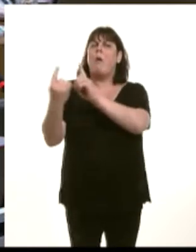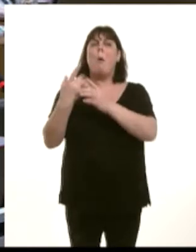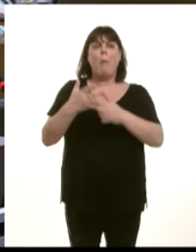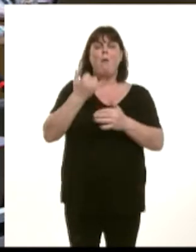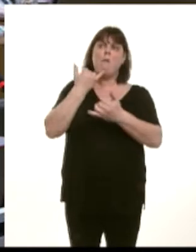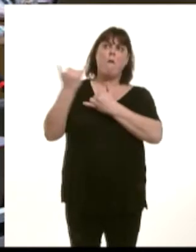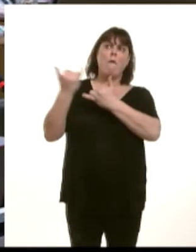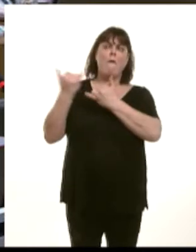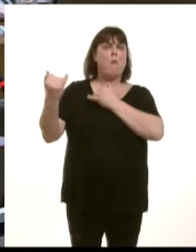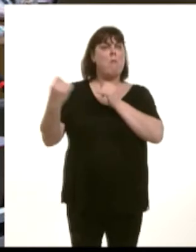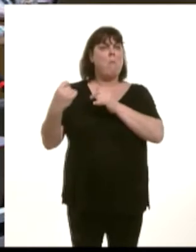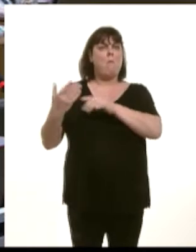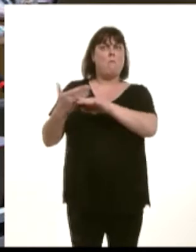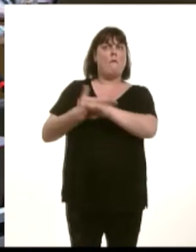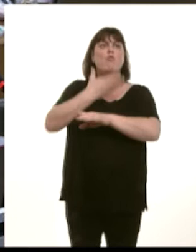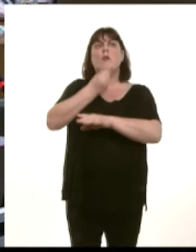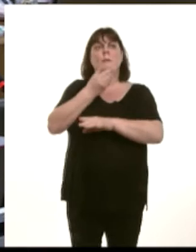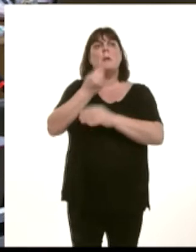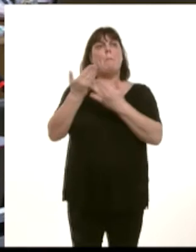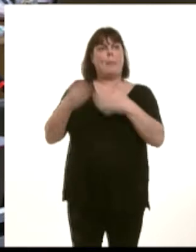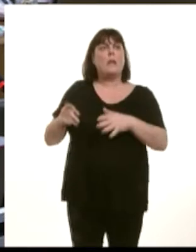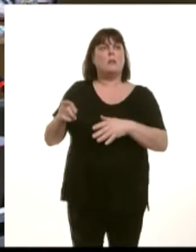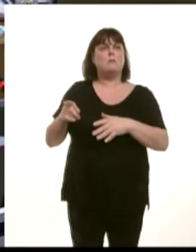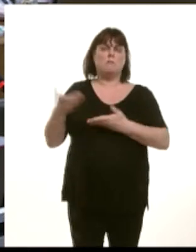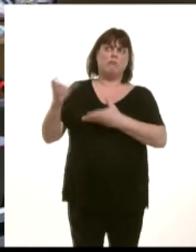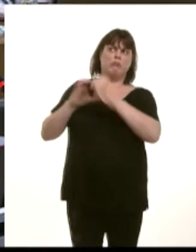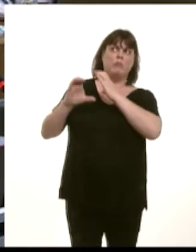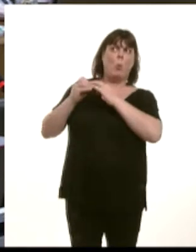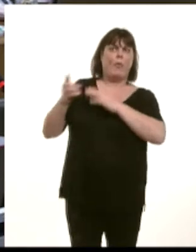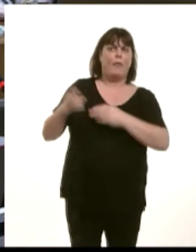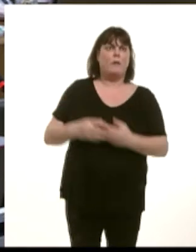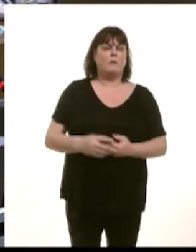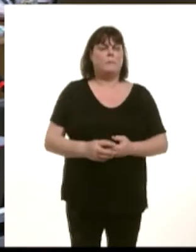as we did before Christmas.